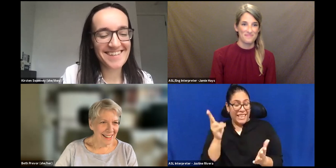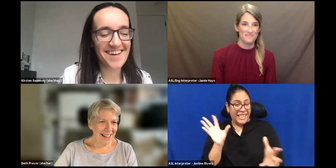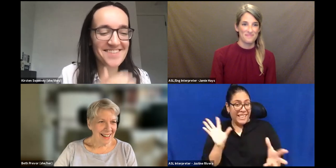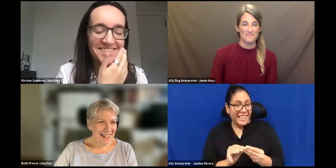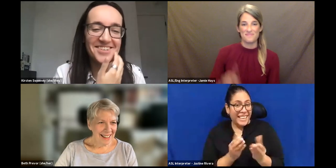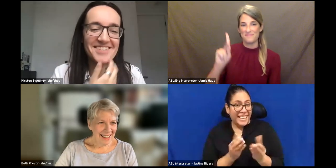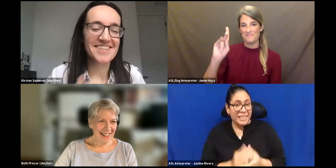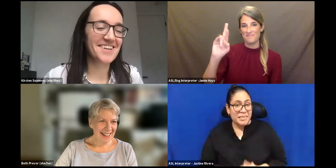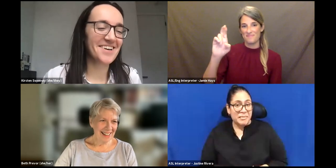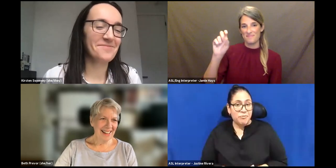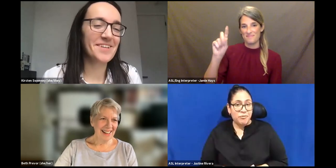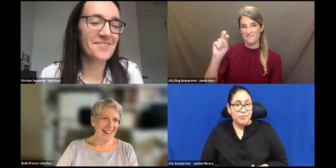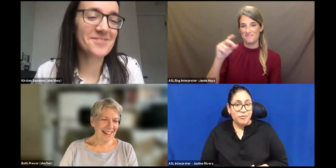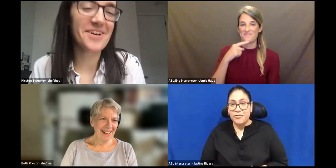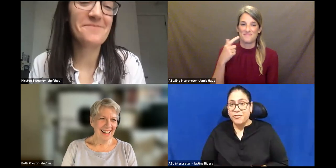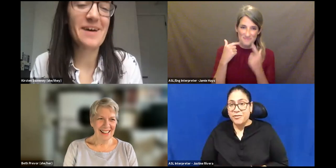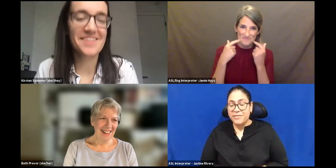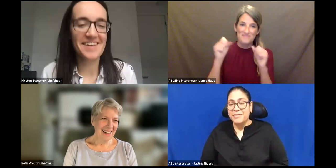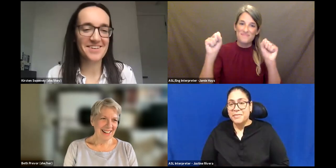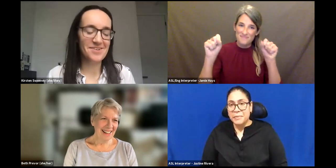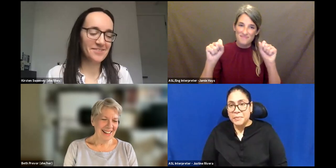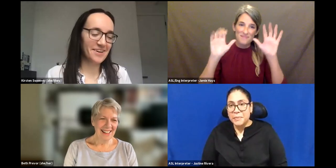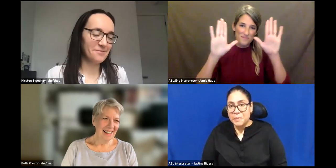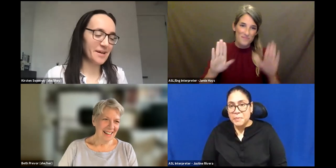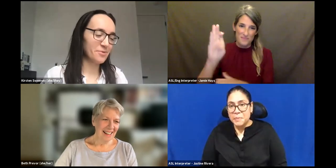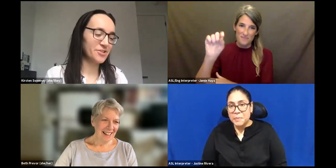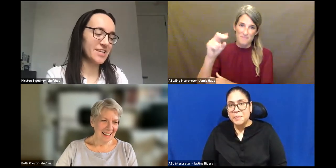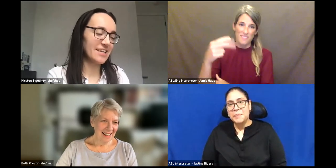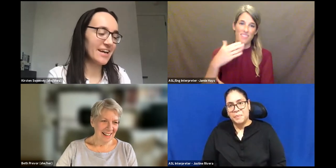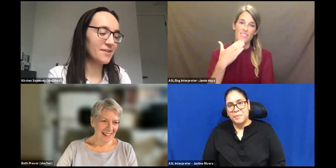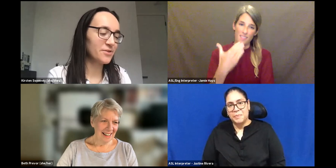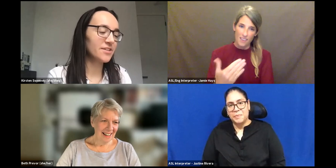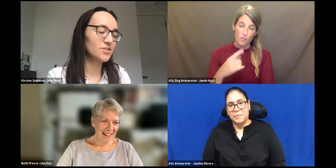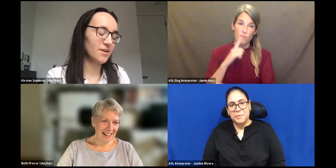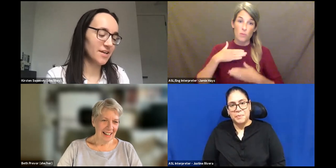Kirsten Sweeney: Yeah, this is Kirsten, and that was great, Beth, thank you, I appreciate it. And I really do want to